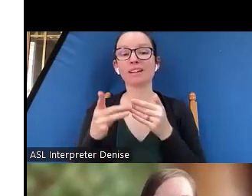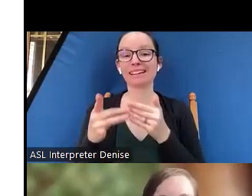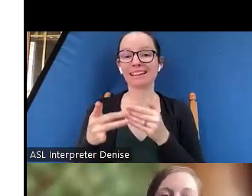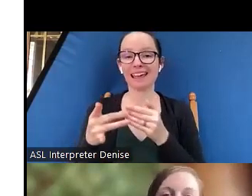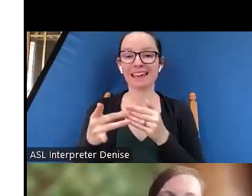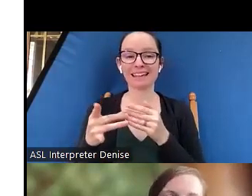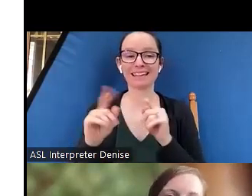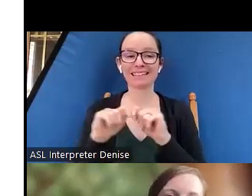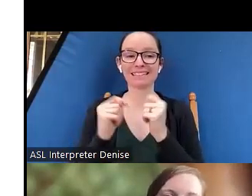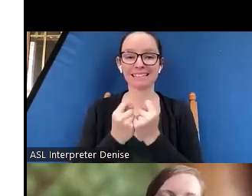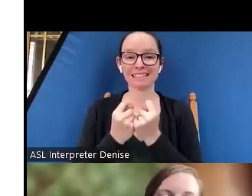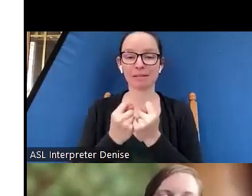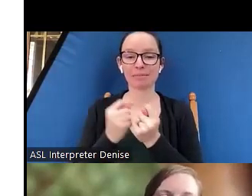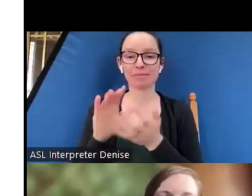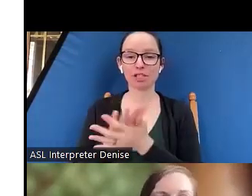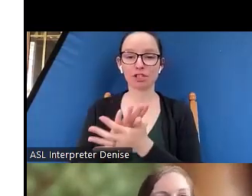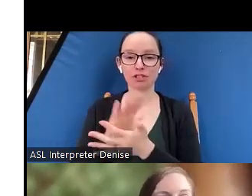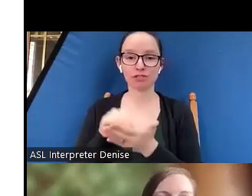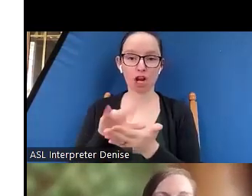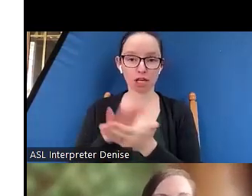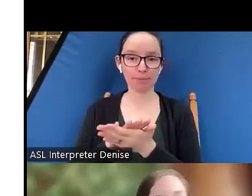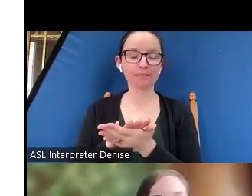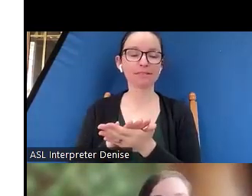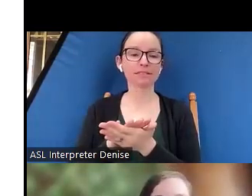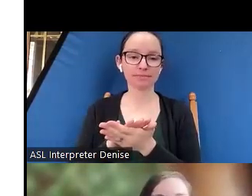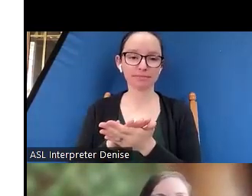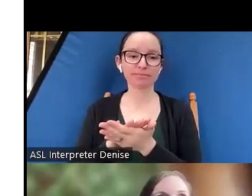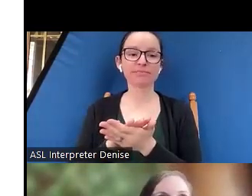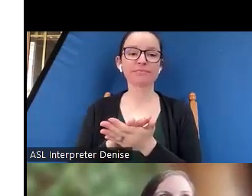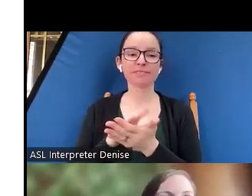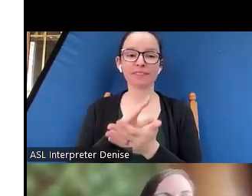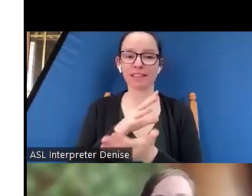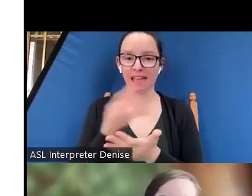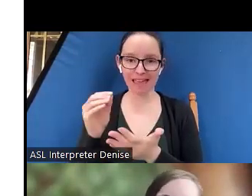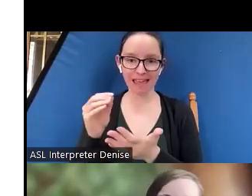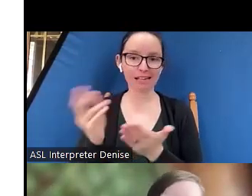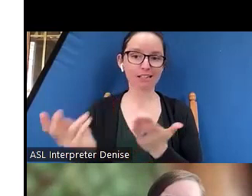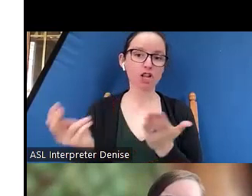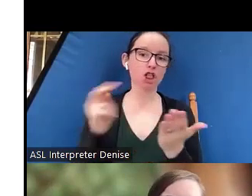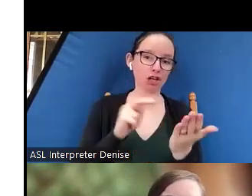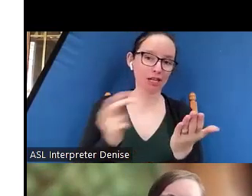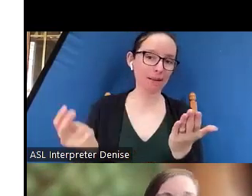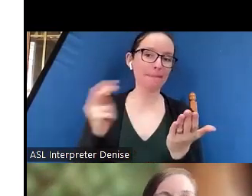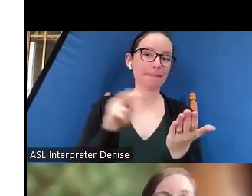them as a key part of creating cohesion across different disciplines.